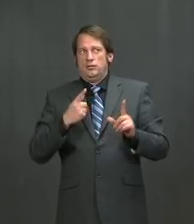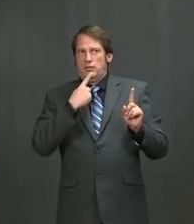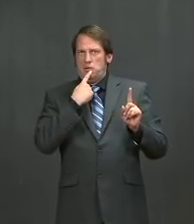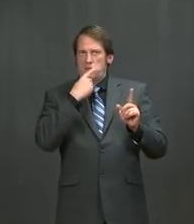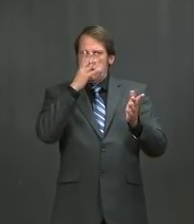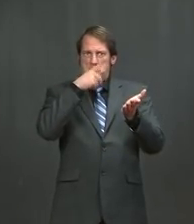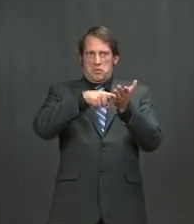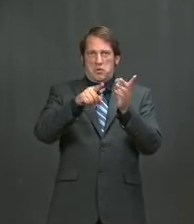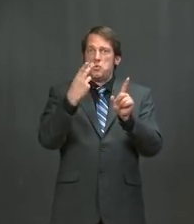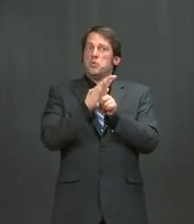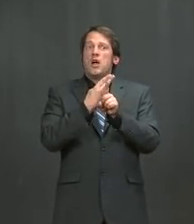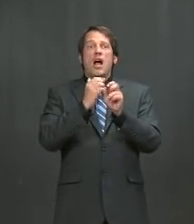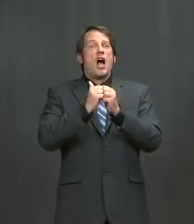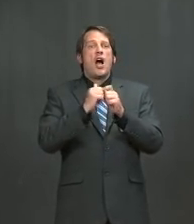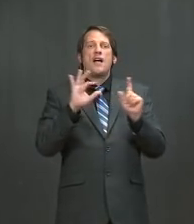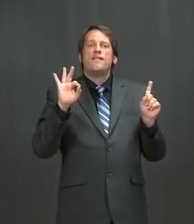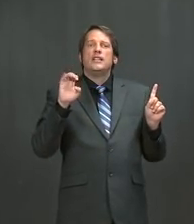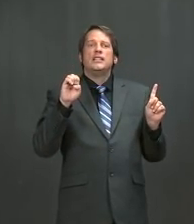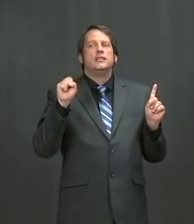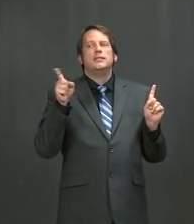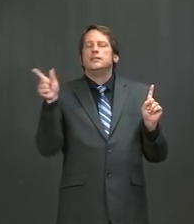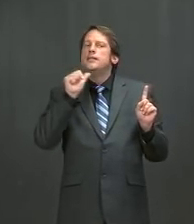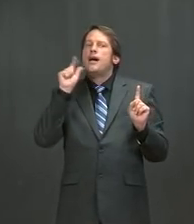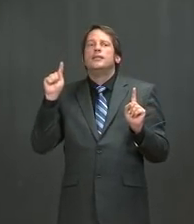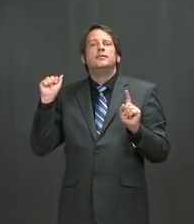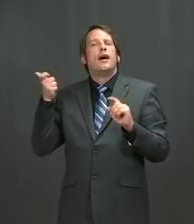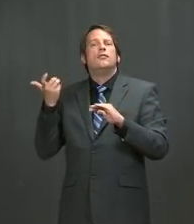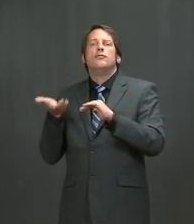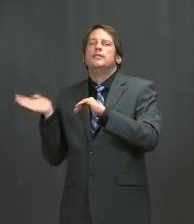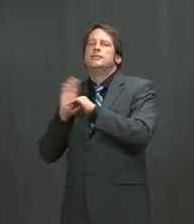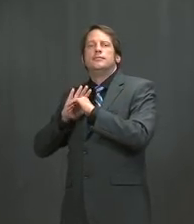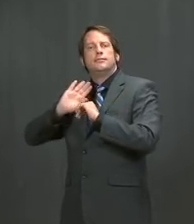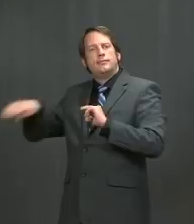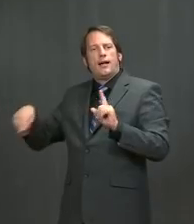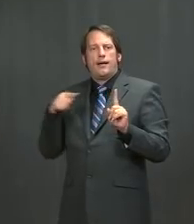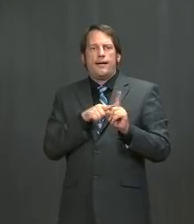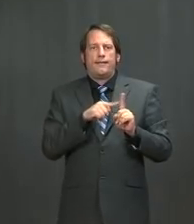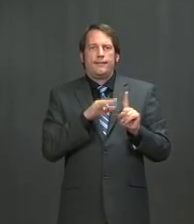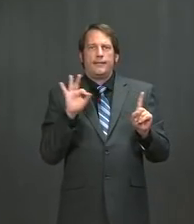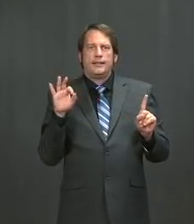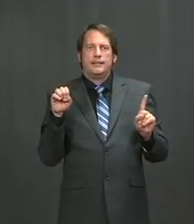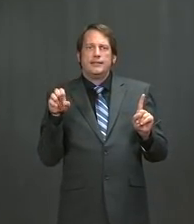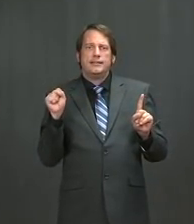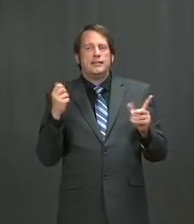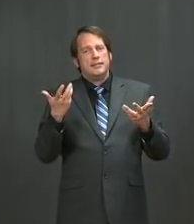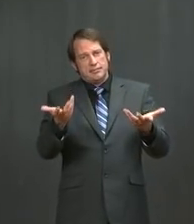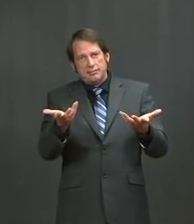And in this proposal that we have from the President: 8 years of spending, 15 years of taxes. So what happened?